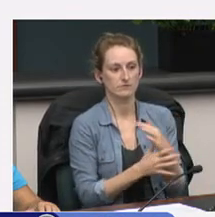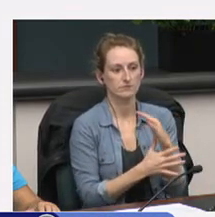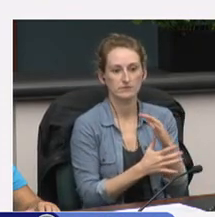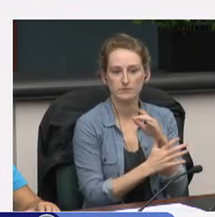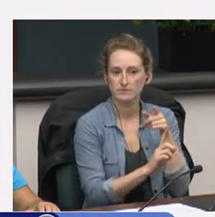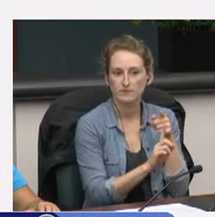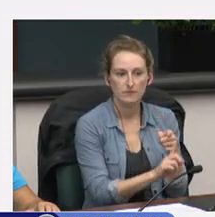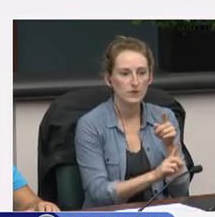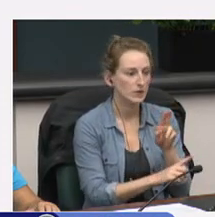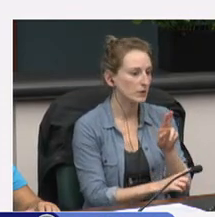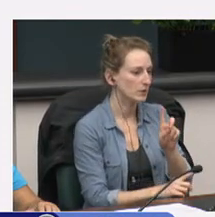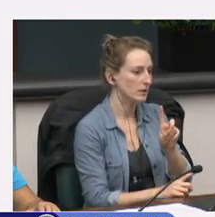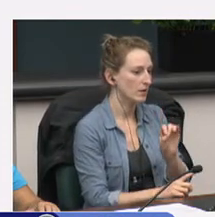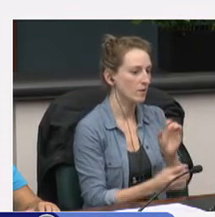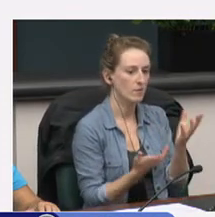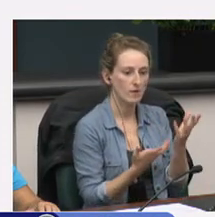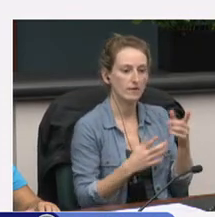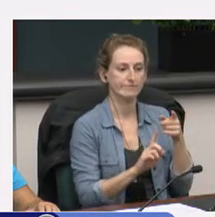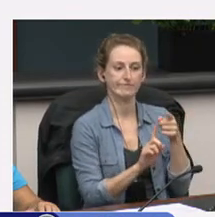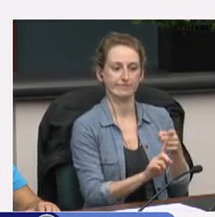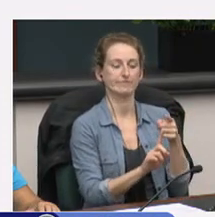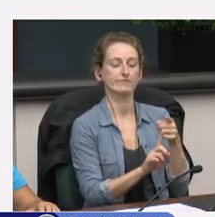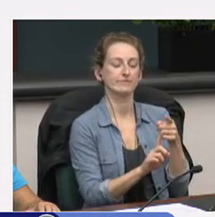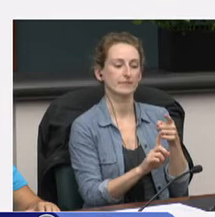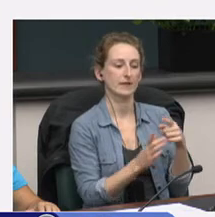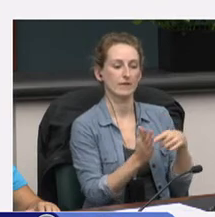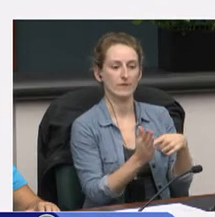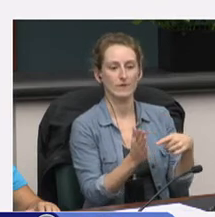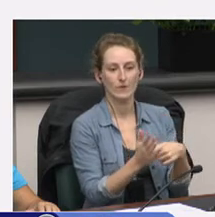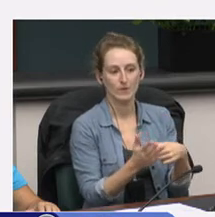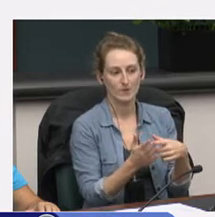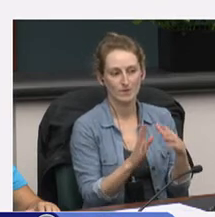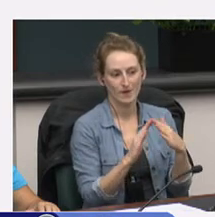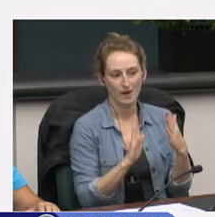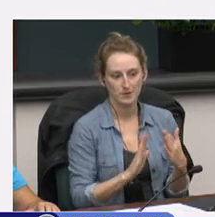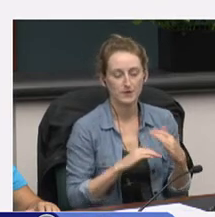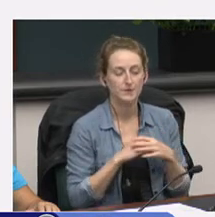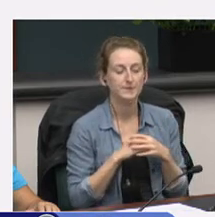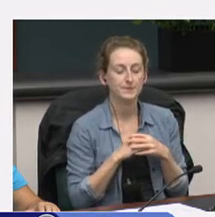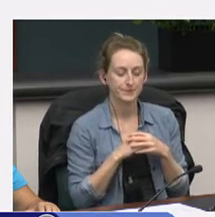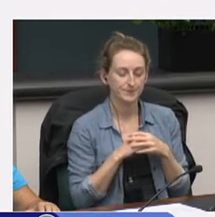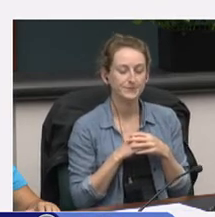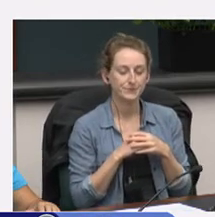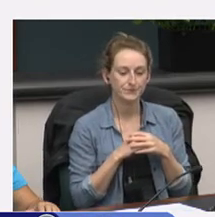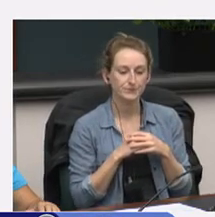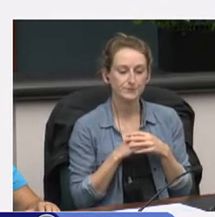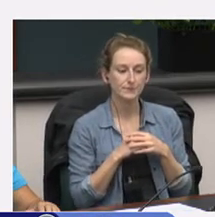address affordable housing the incentive section does allow for incentives for